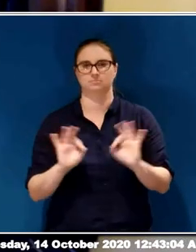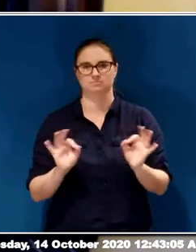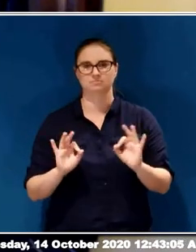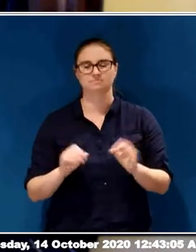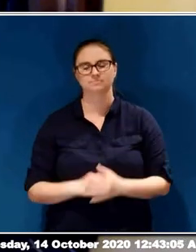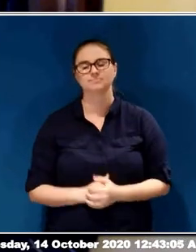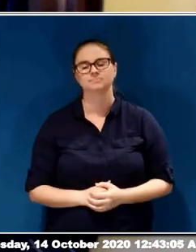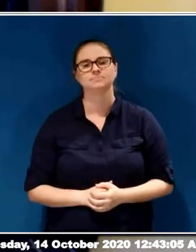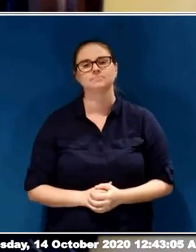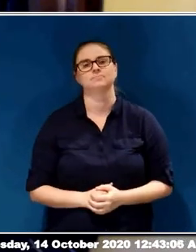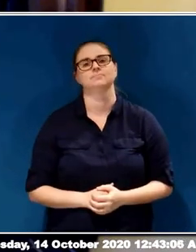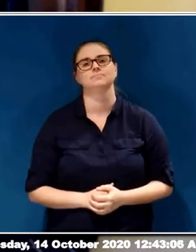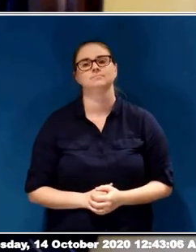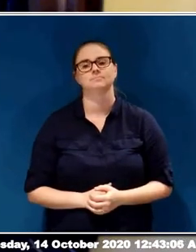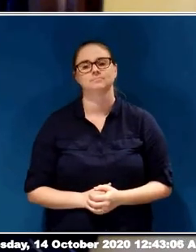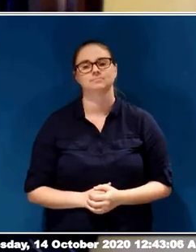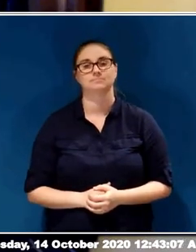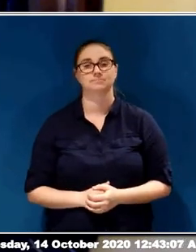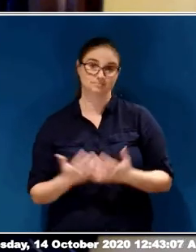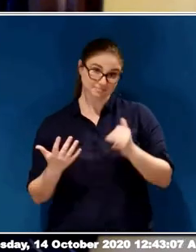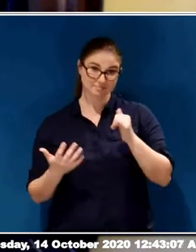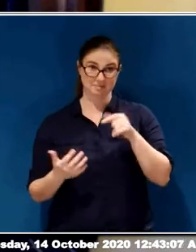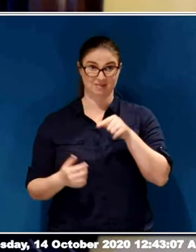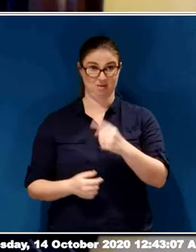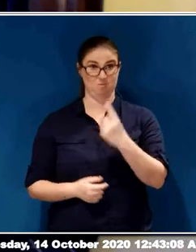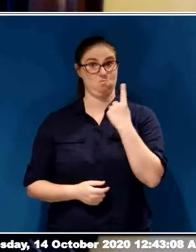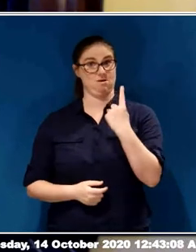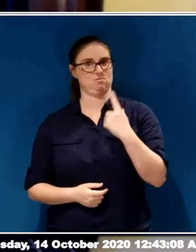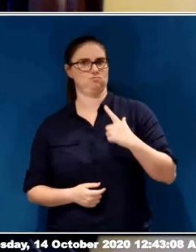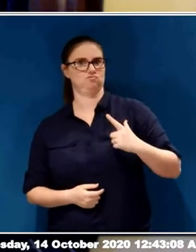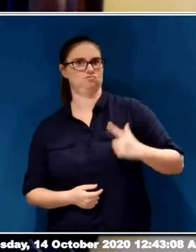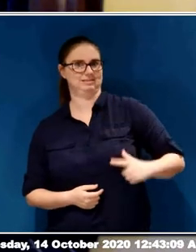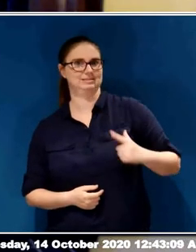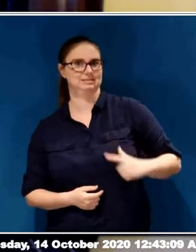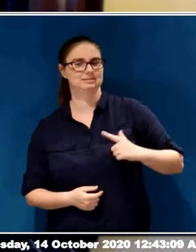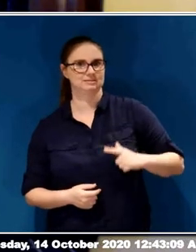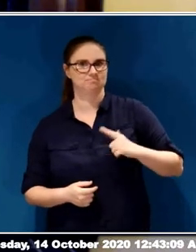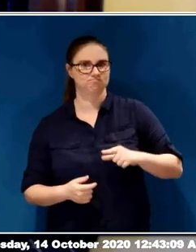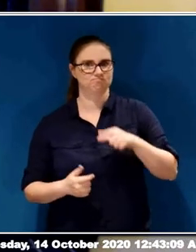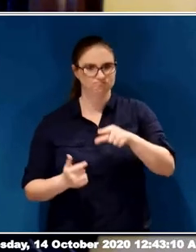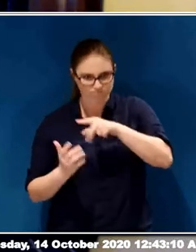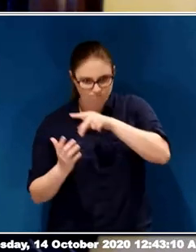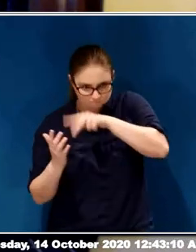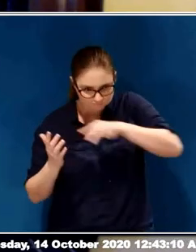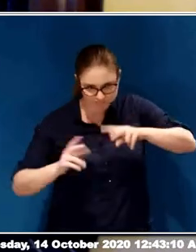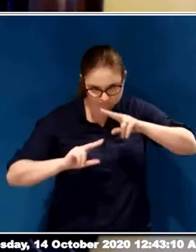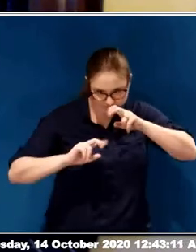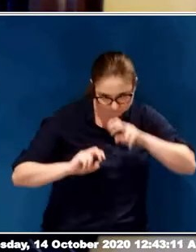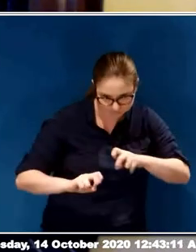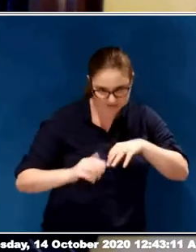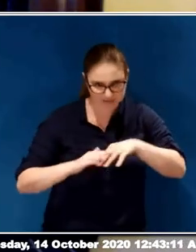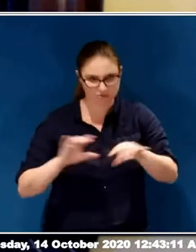reviews and reports into education in Australia suggest that this step gets missed. Okay.